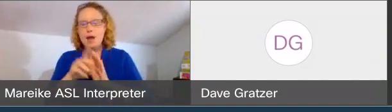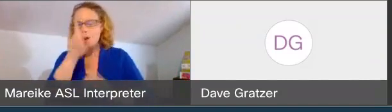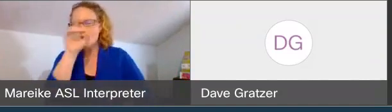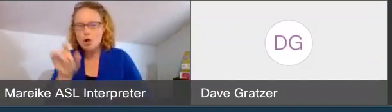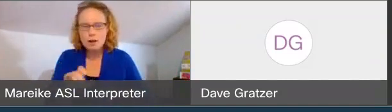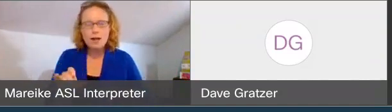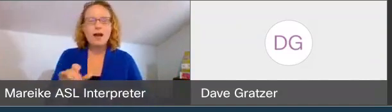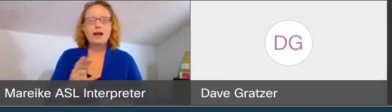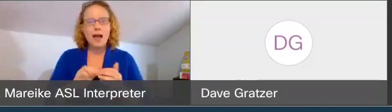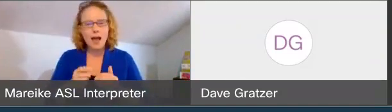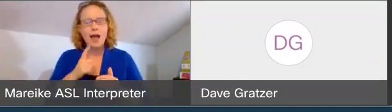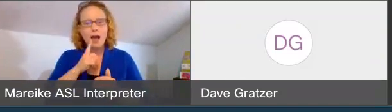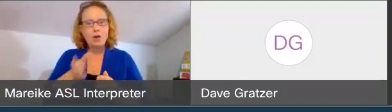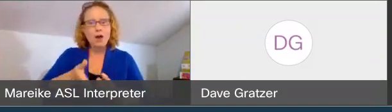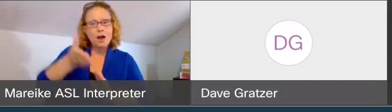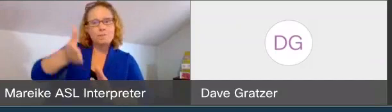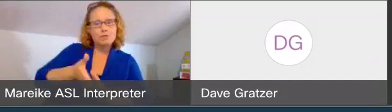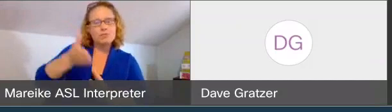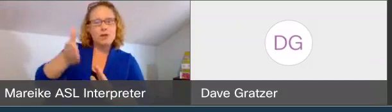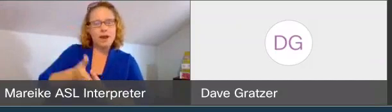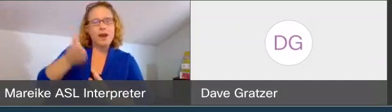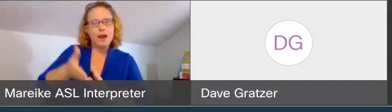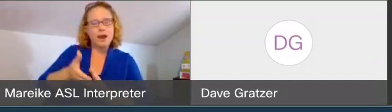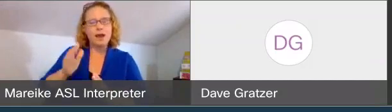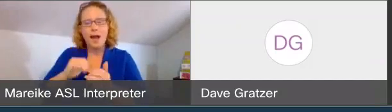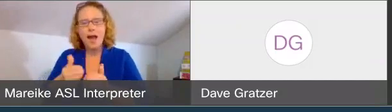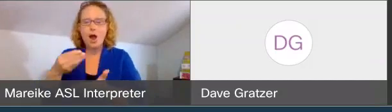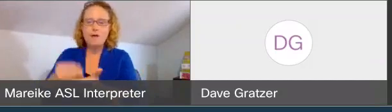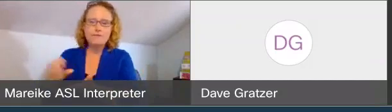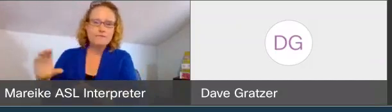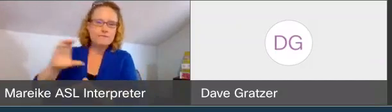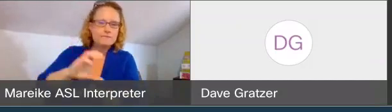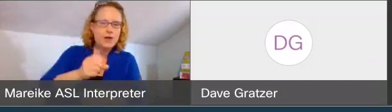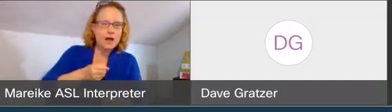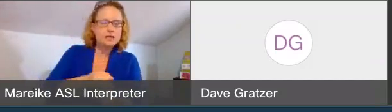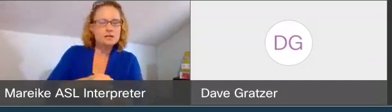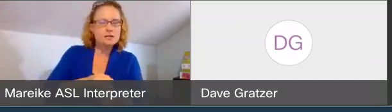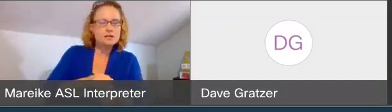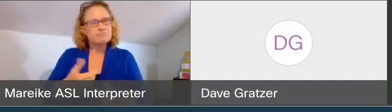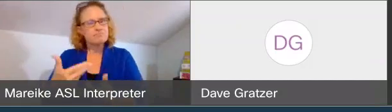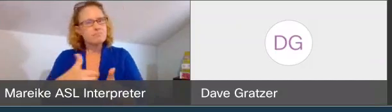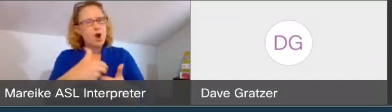it is operationalized and funded. I think gives our audience a chance to really think about this